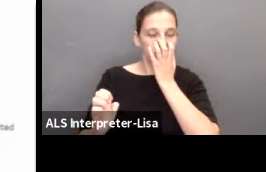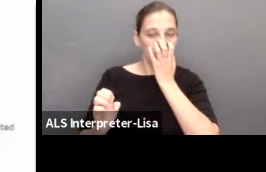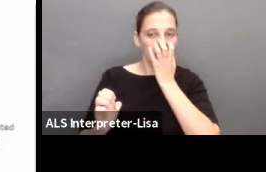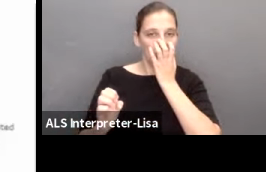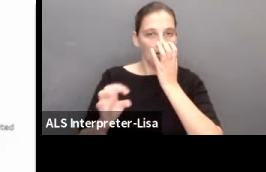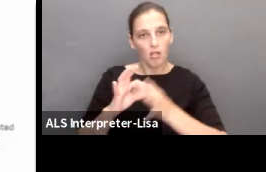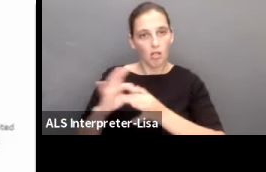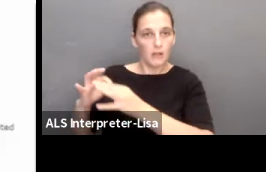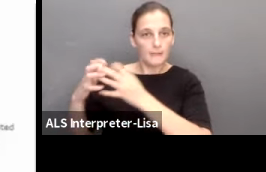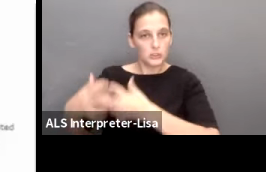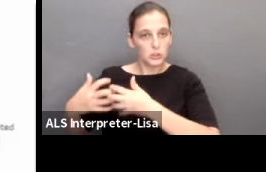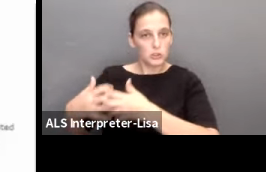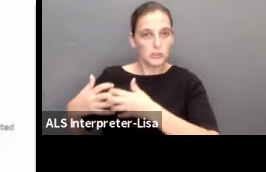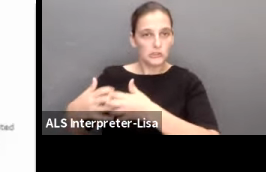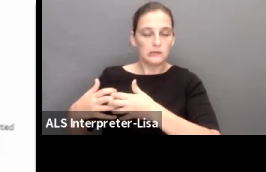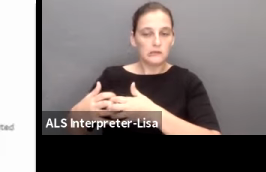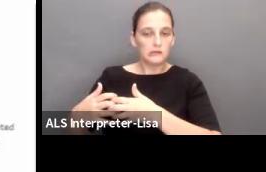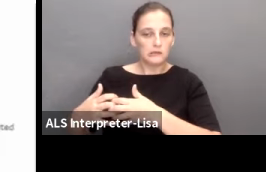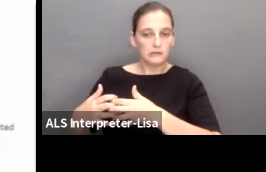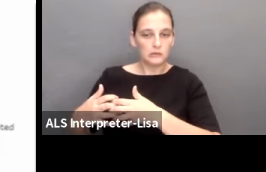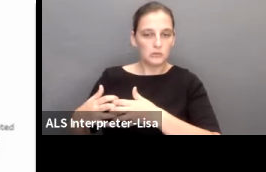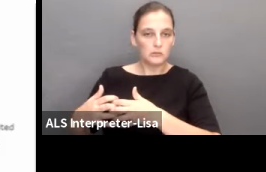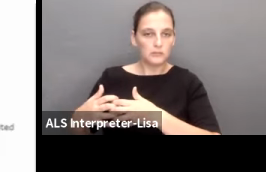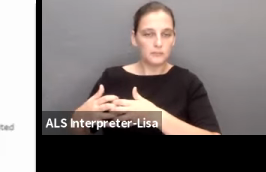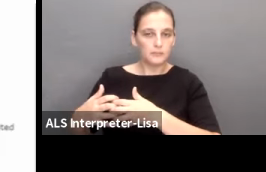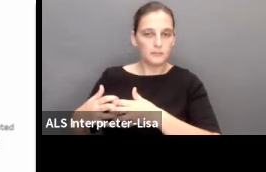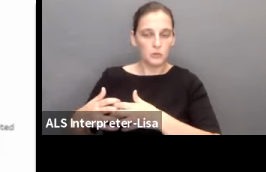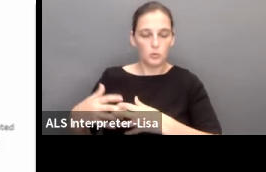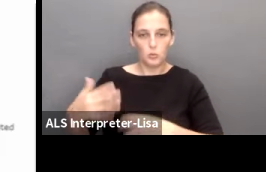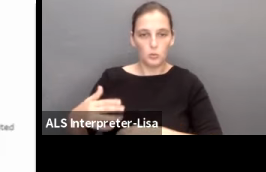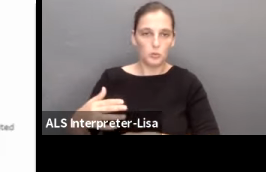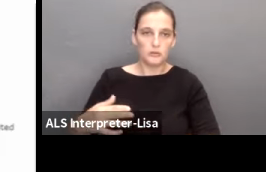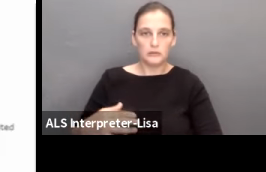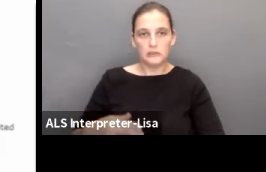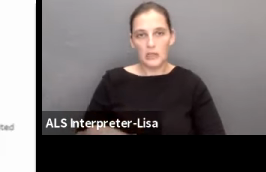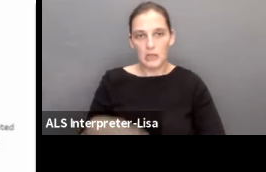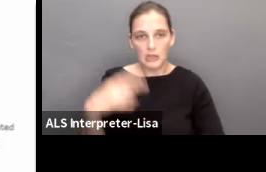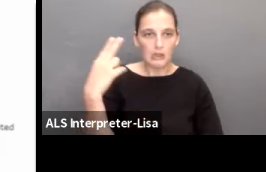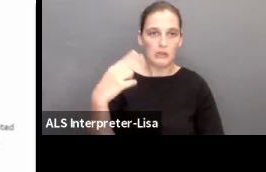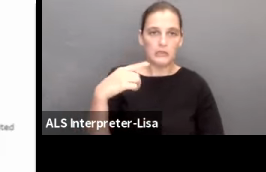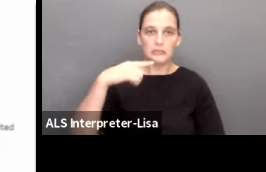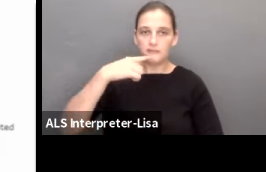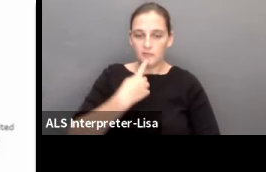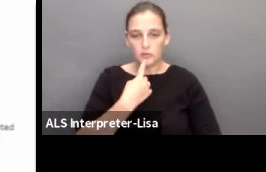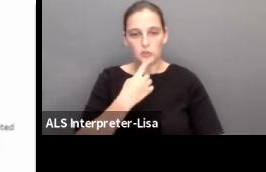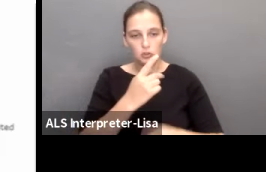Or you don't have to require that severe high level of treatment so on the highest day we